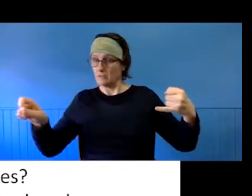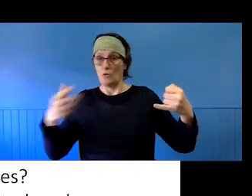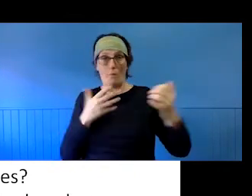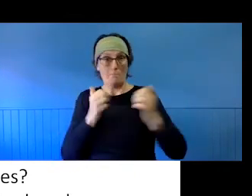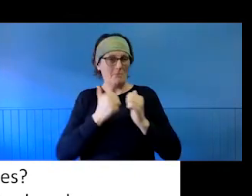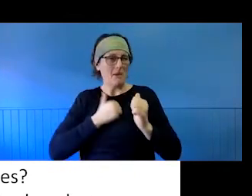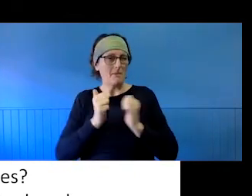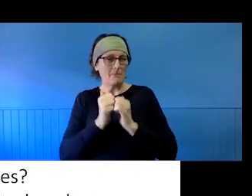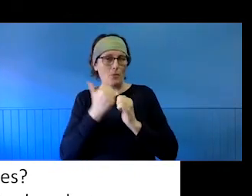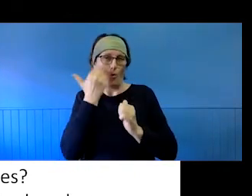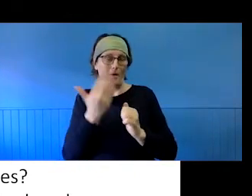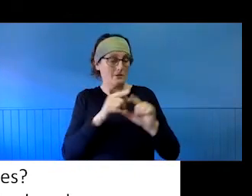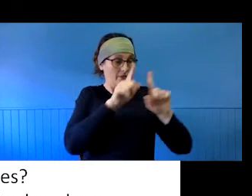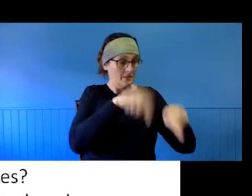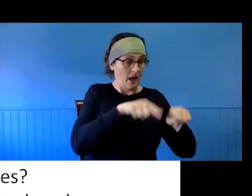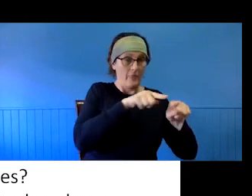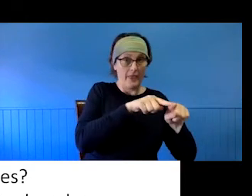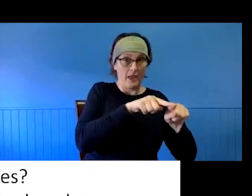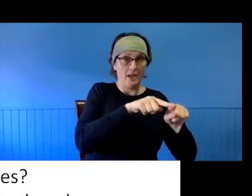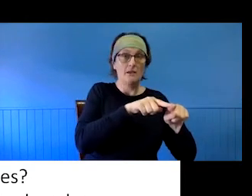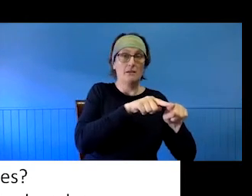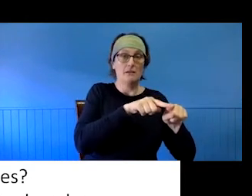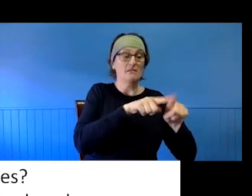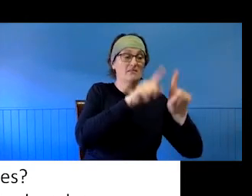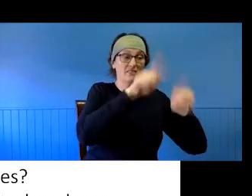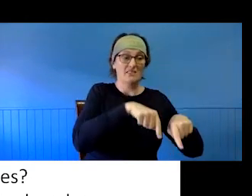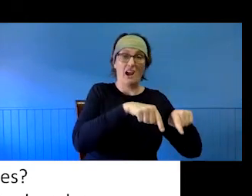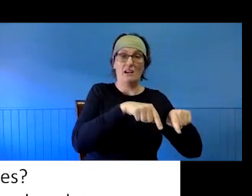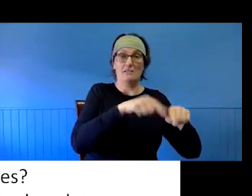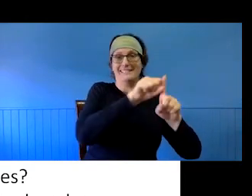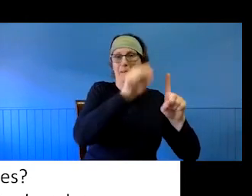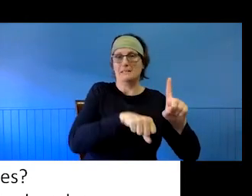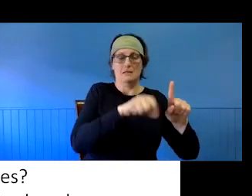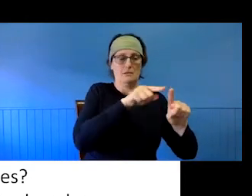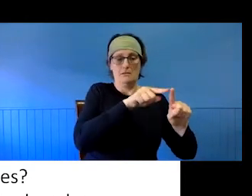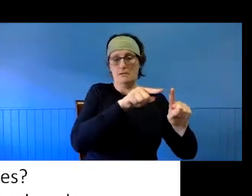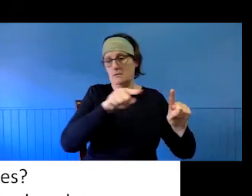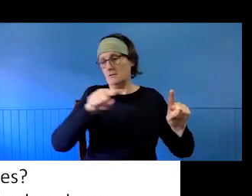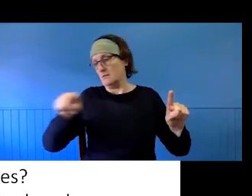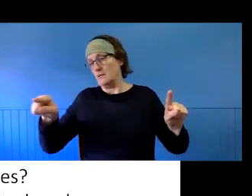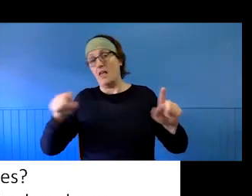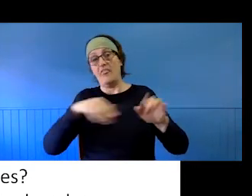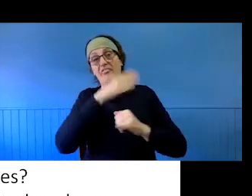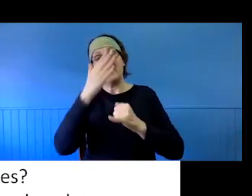and the beginning is the - the beginning of the timeline is the beginning of the semester, the end of semester is at the other end of